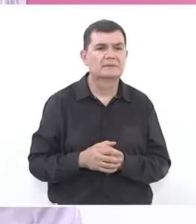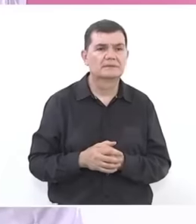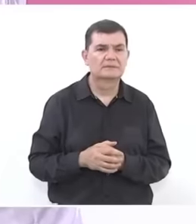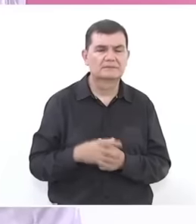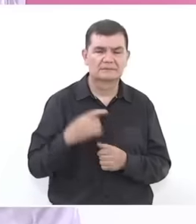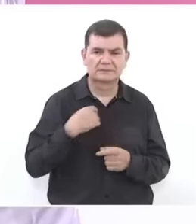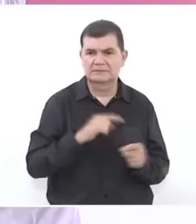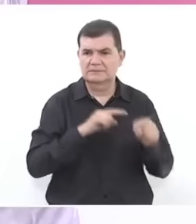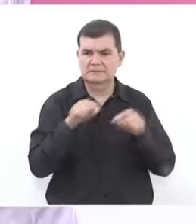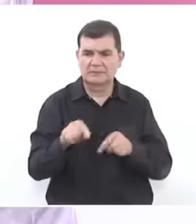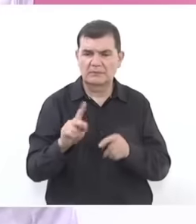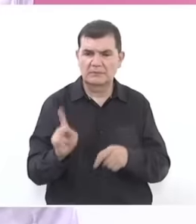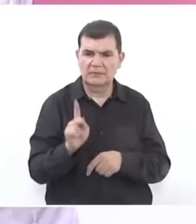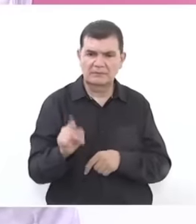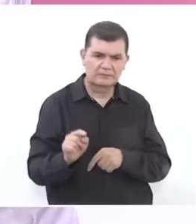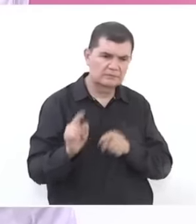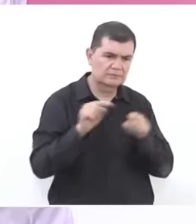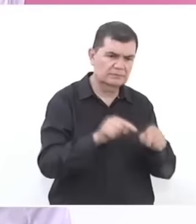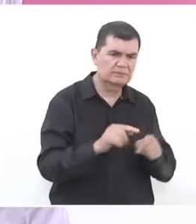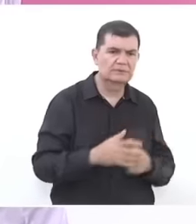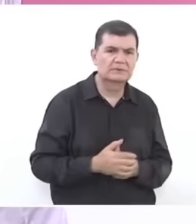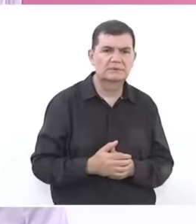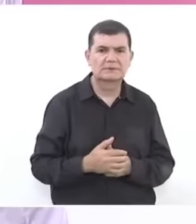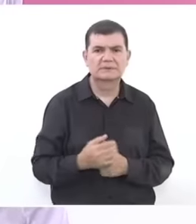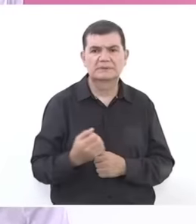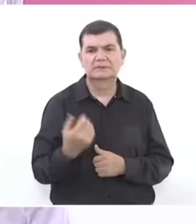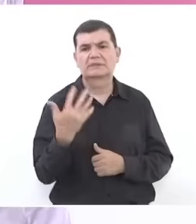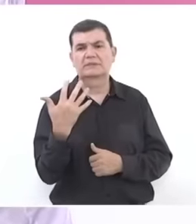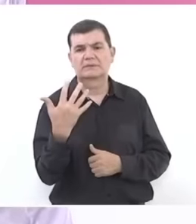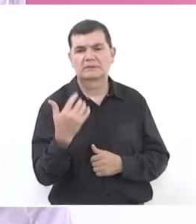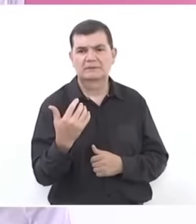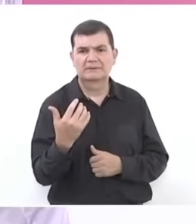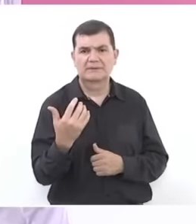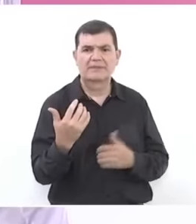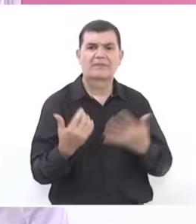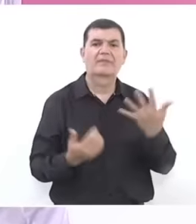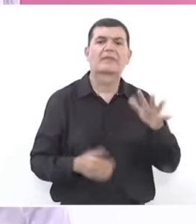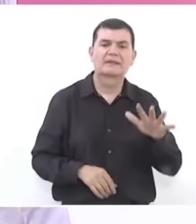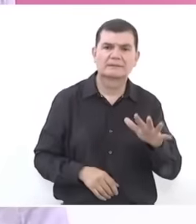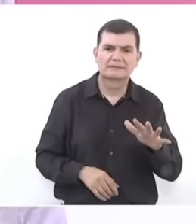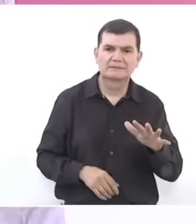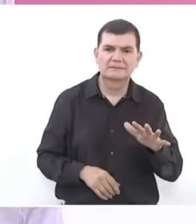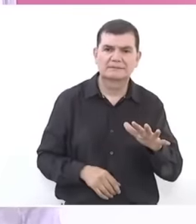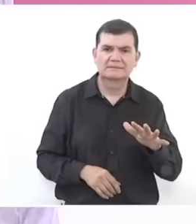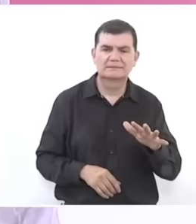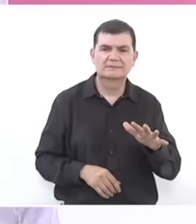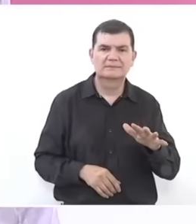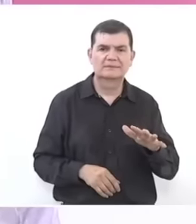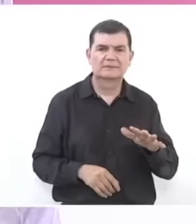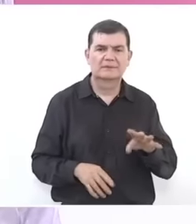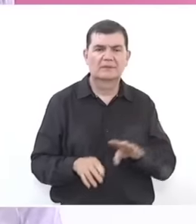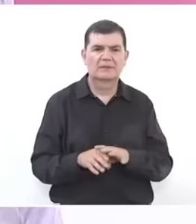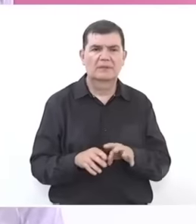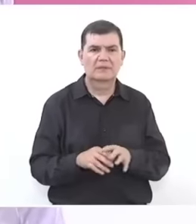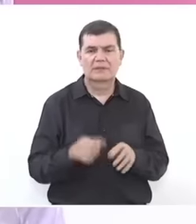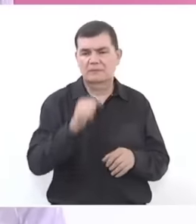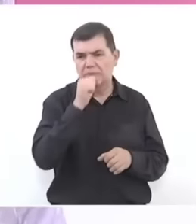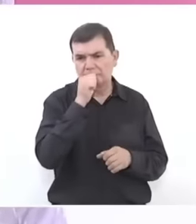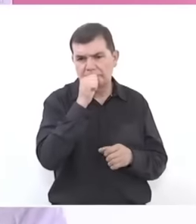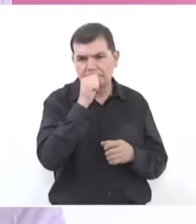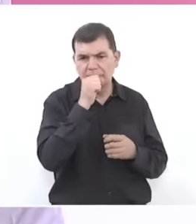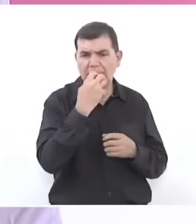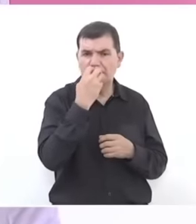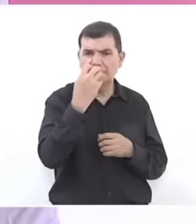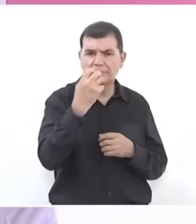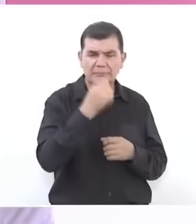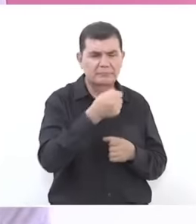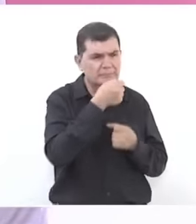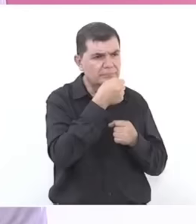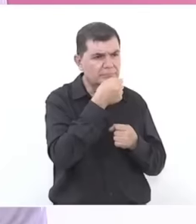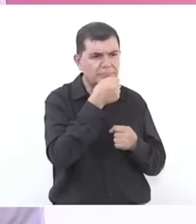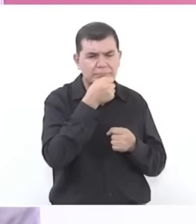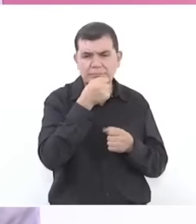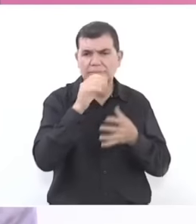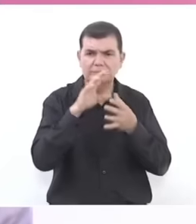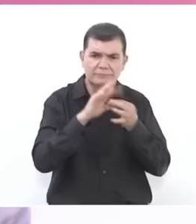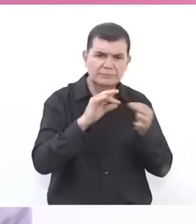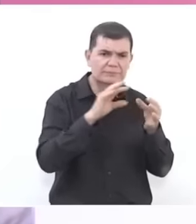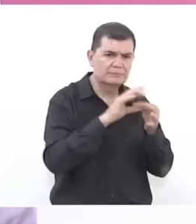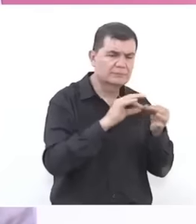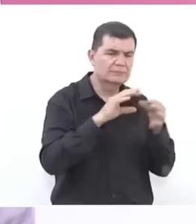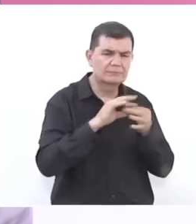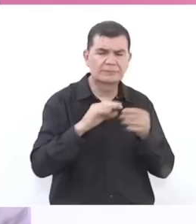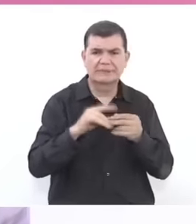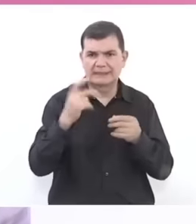at the towns cco 10 and with the sound system there talking and talking and talking like this we started and